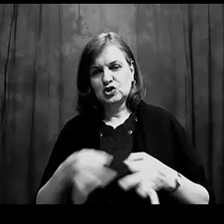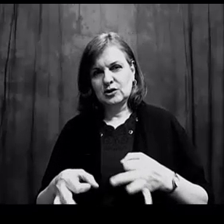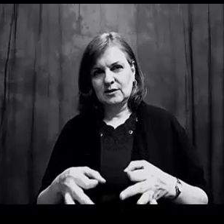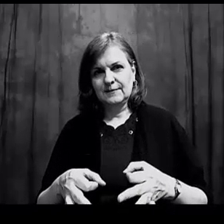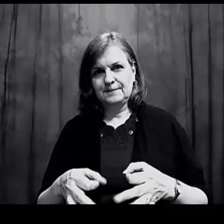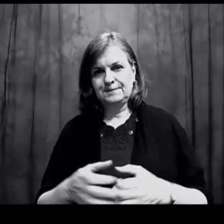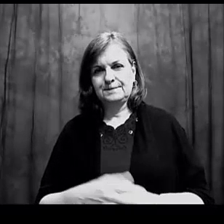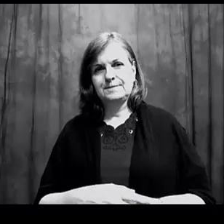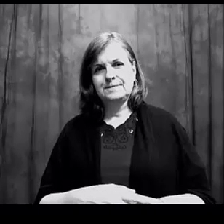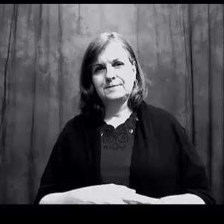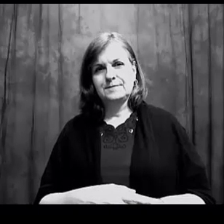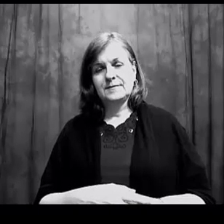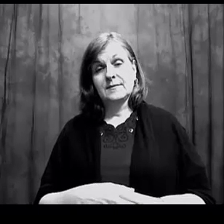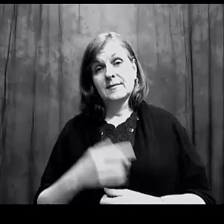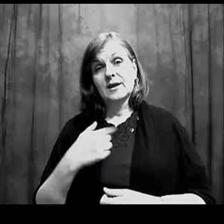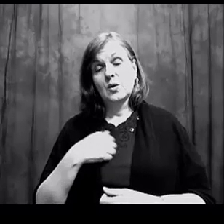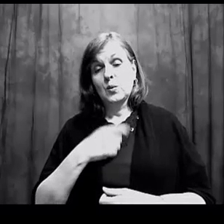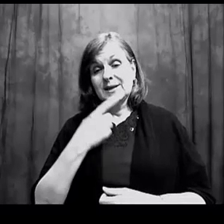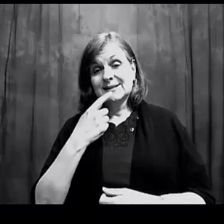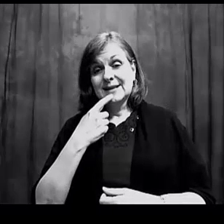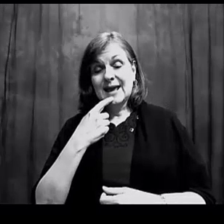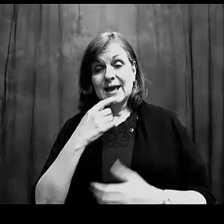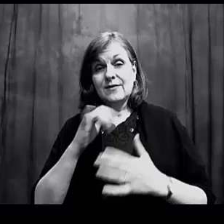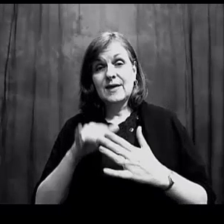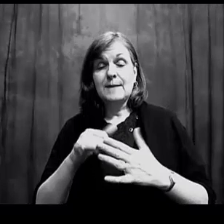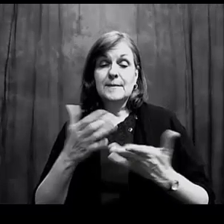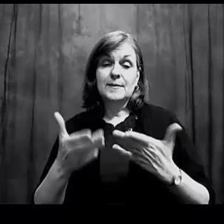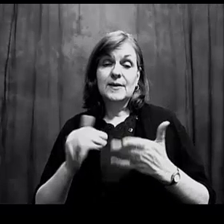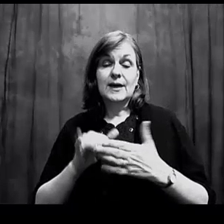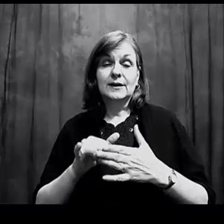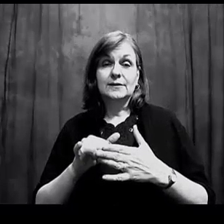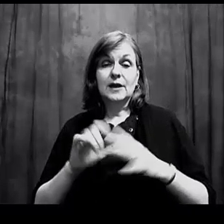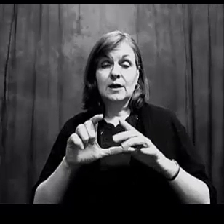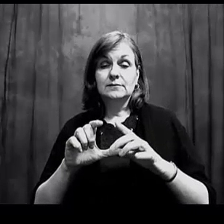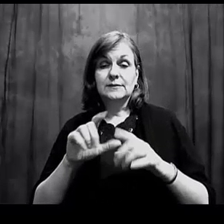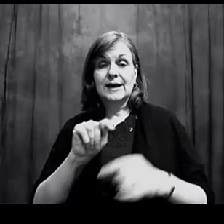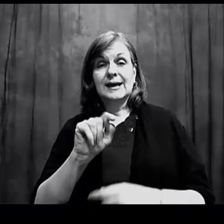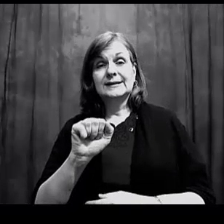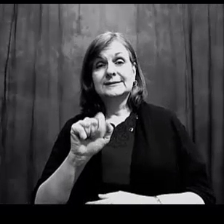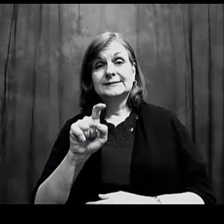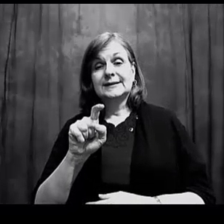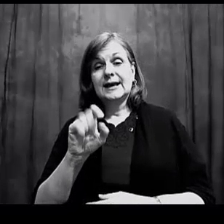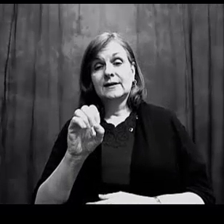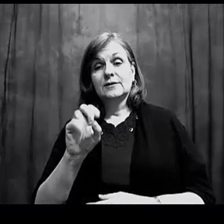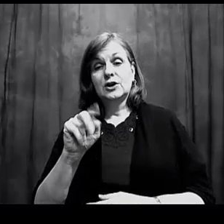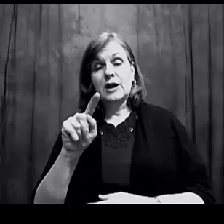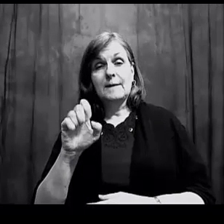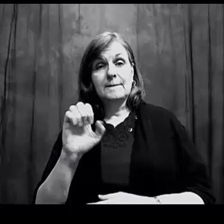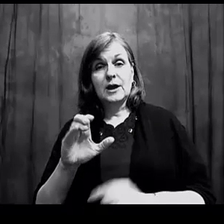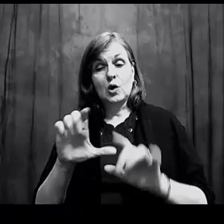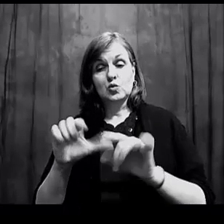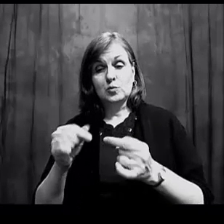it's been modified to suggest that they're a taxonomic group that can interbreed